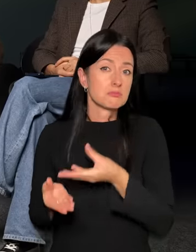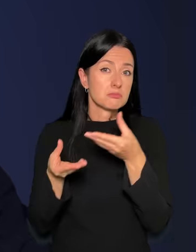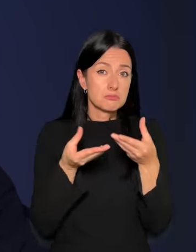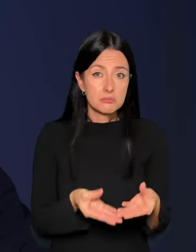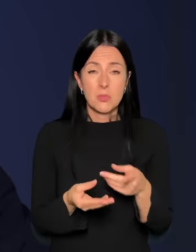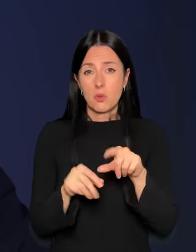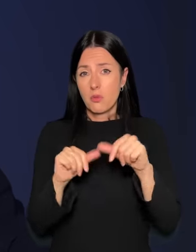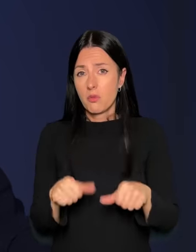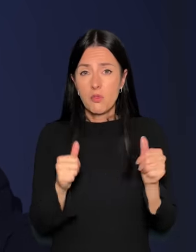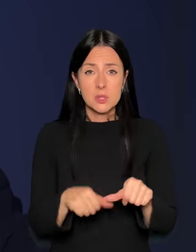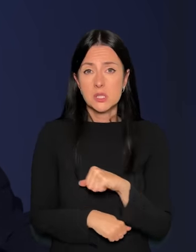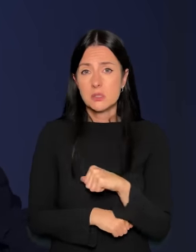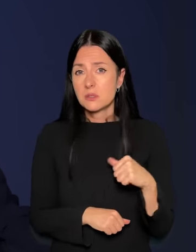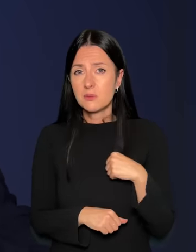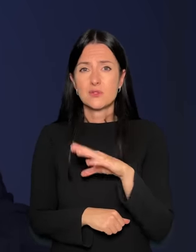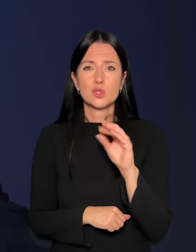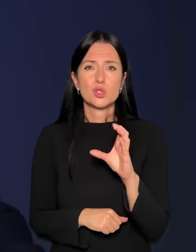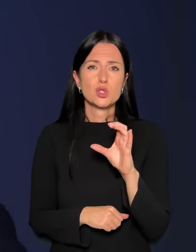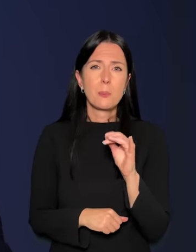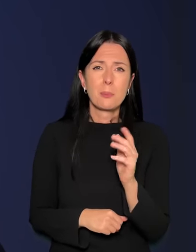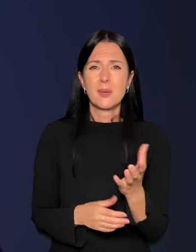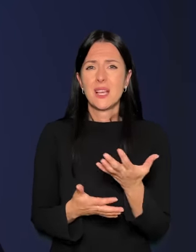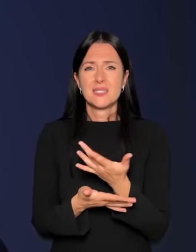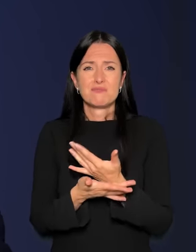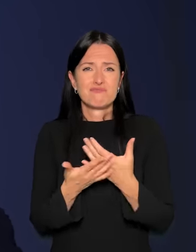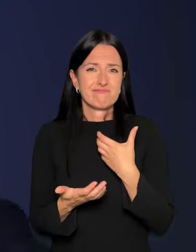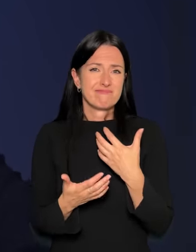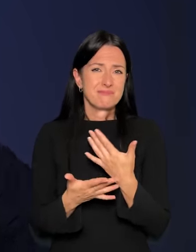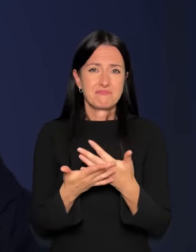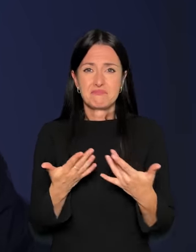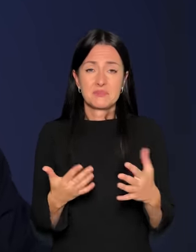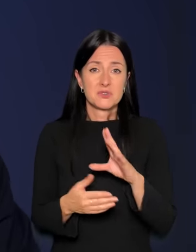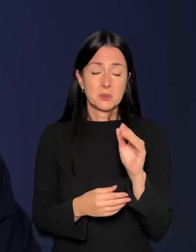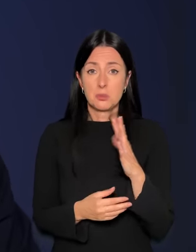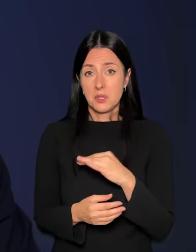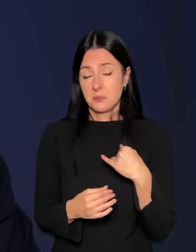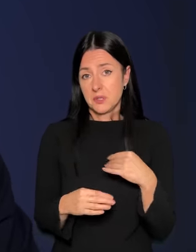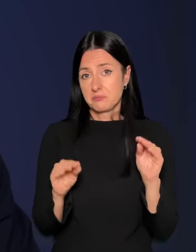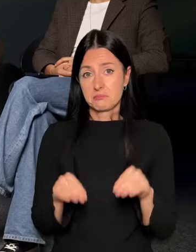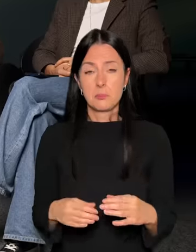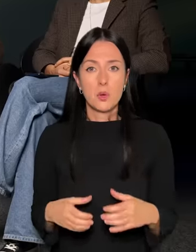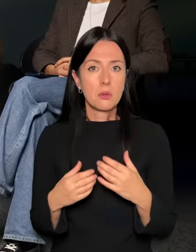they handled everything themselves, everything, it's СОБЕС all these things, it was on them, and they fitted me with prostheses. Cool, thank you.